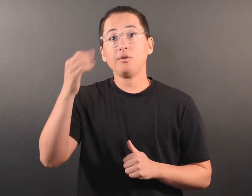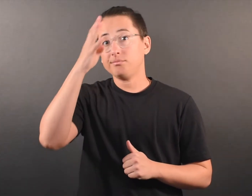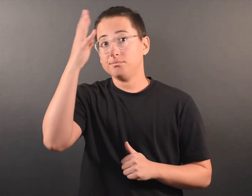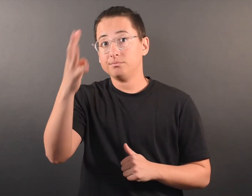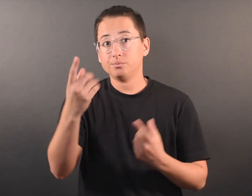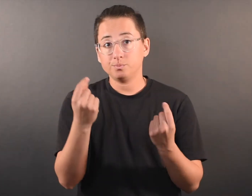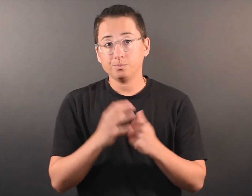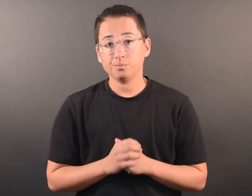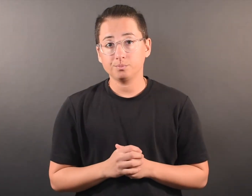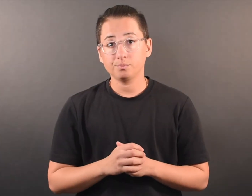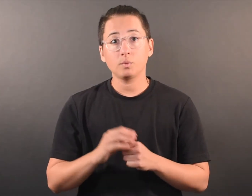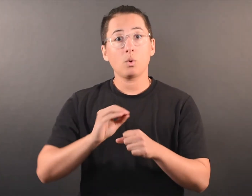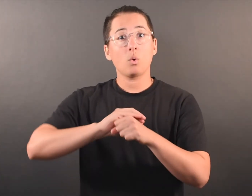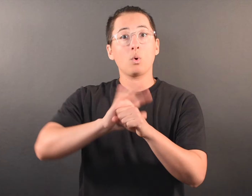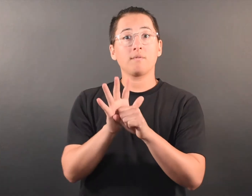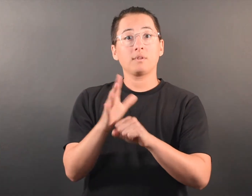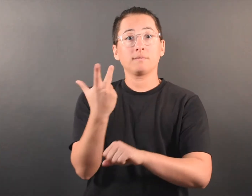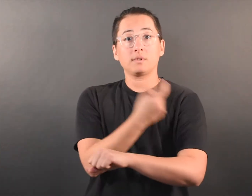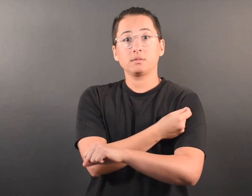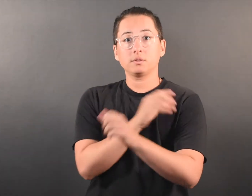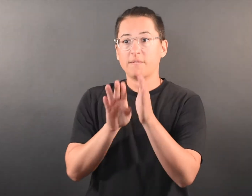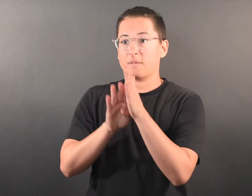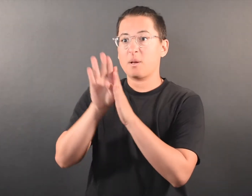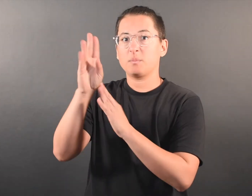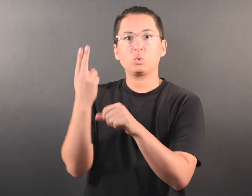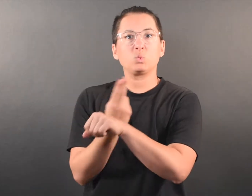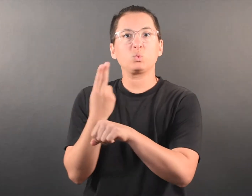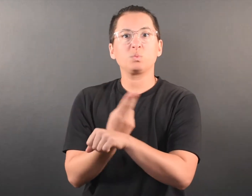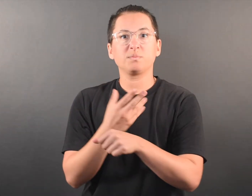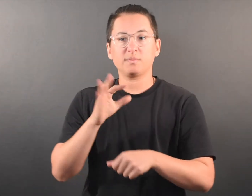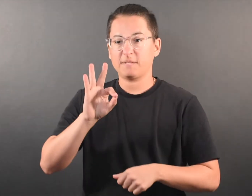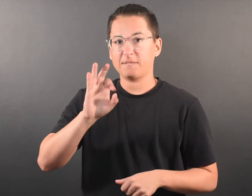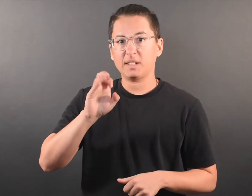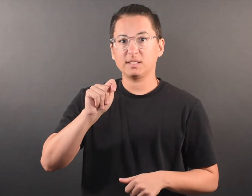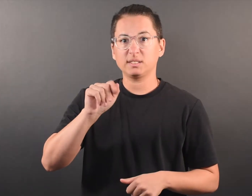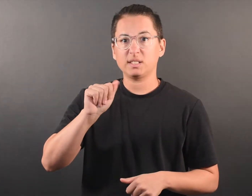Myth: COVID-19 vaccines were developed using fetal tissue.